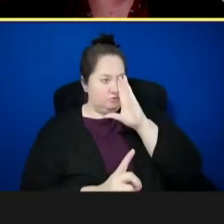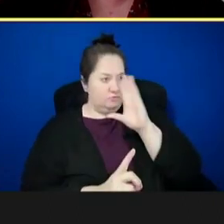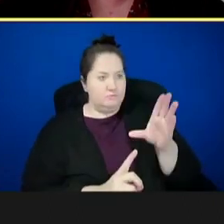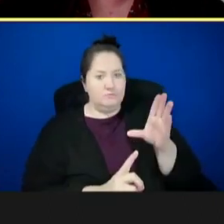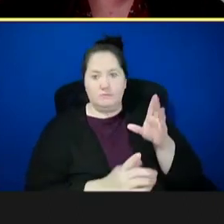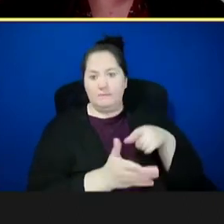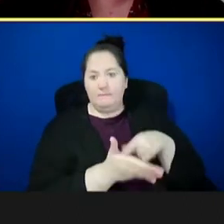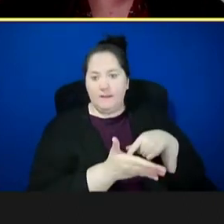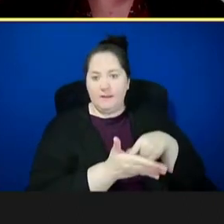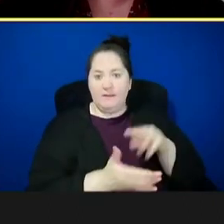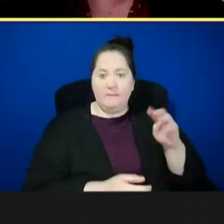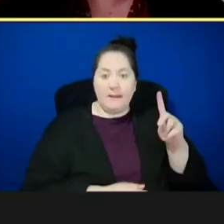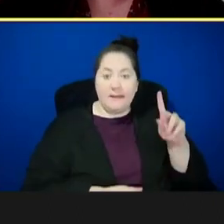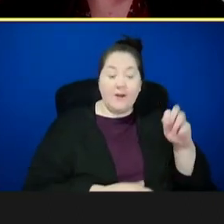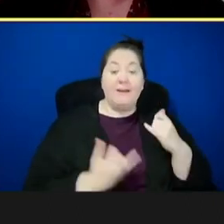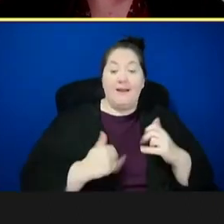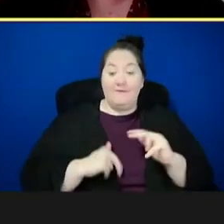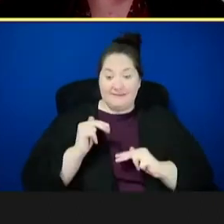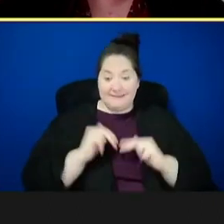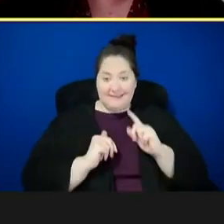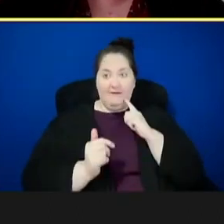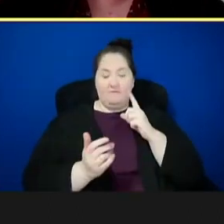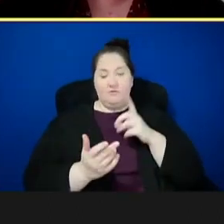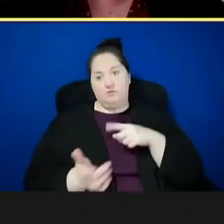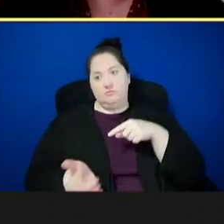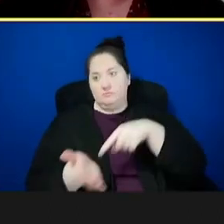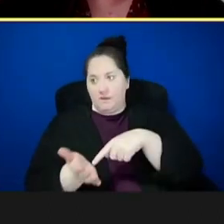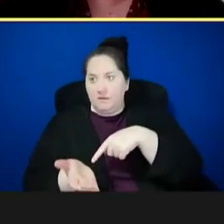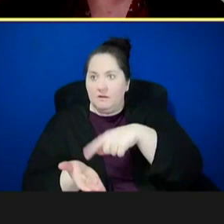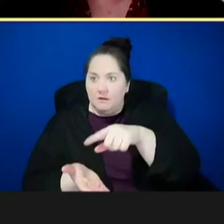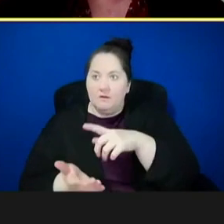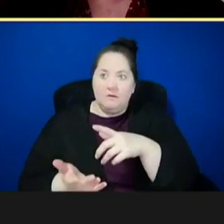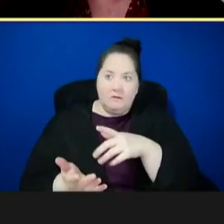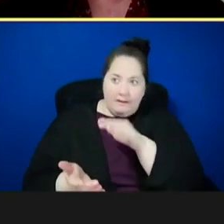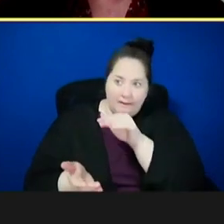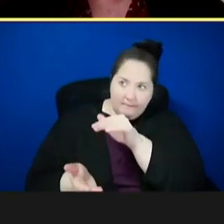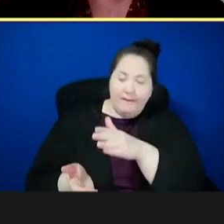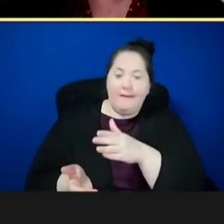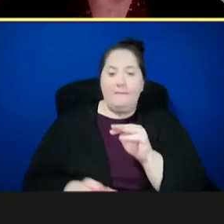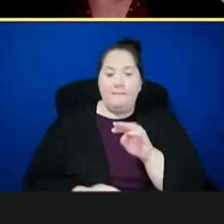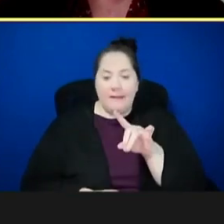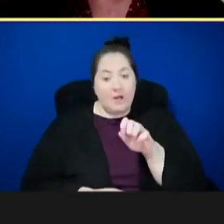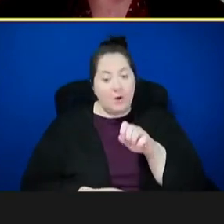must bill directly. It is cumbersome for them to do so, and it's been challenging for them to offer